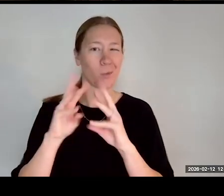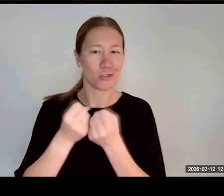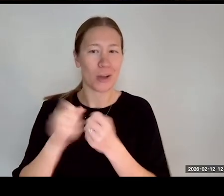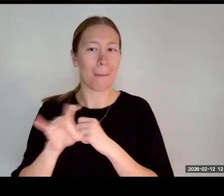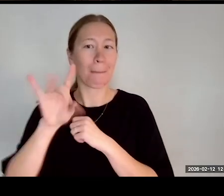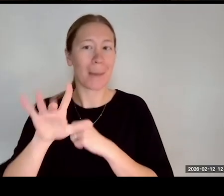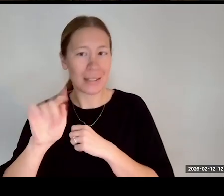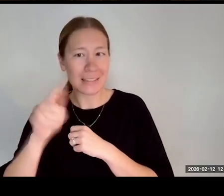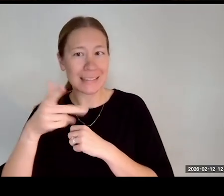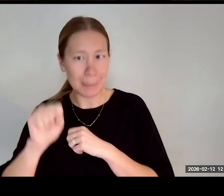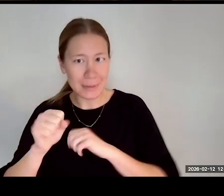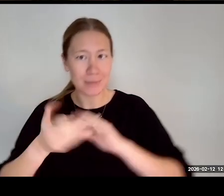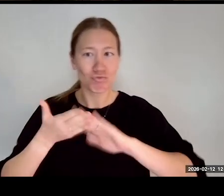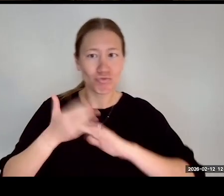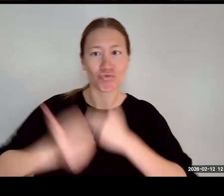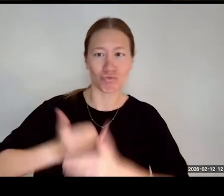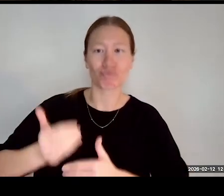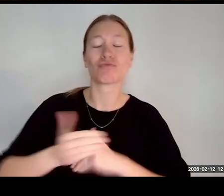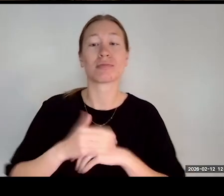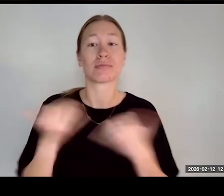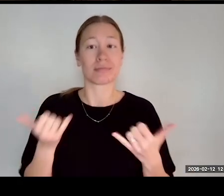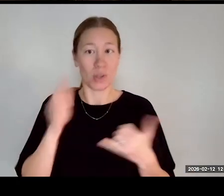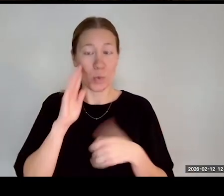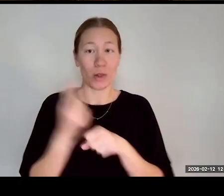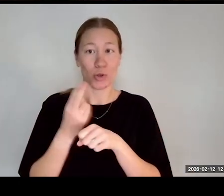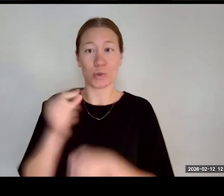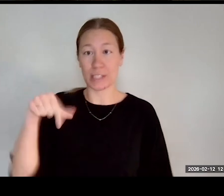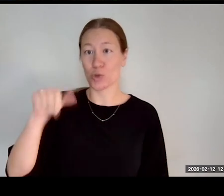Today, we'll be using the Q&A feature in Zoom to submit questions.